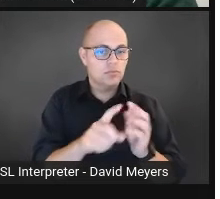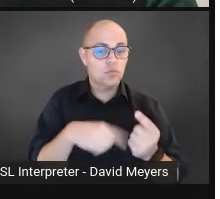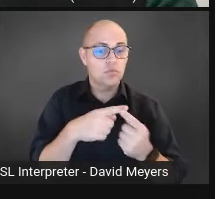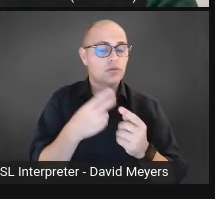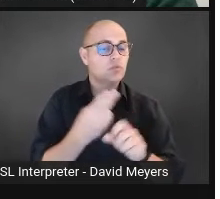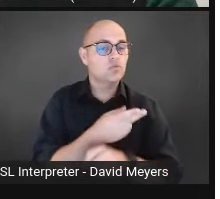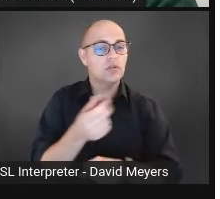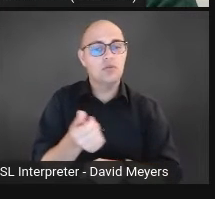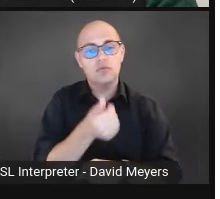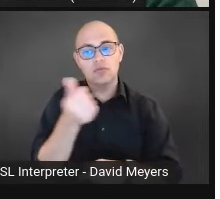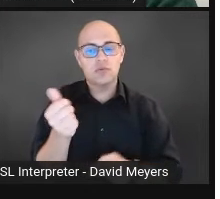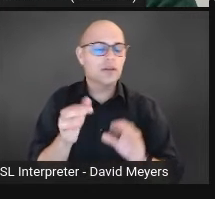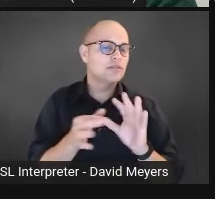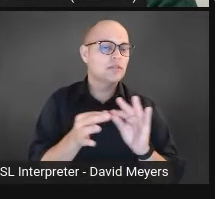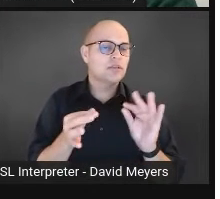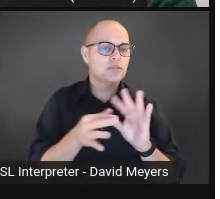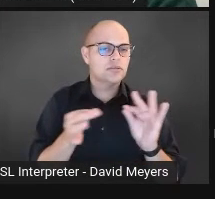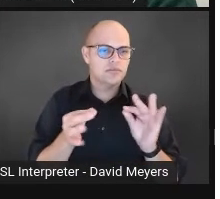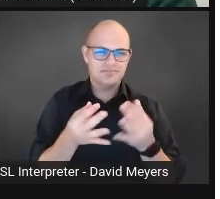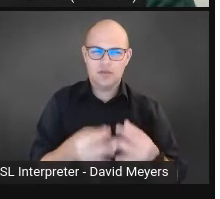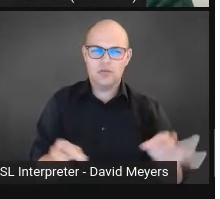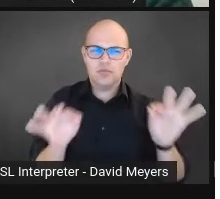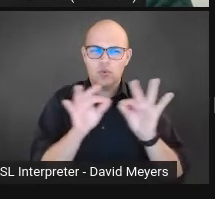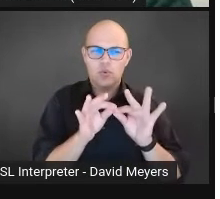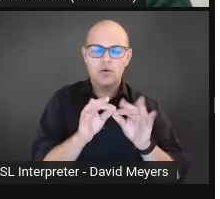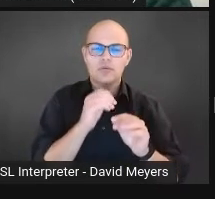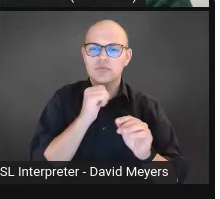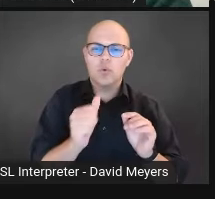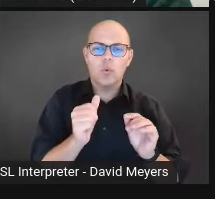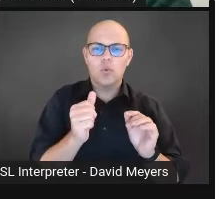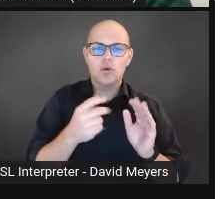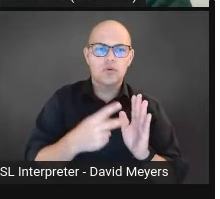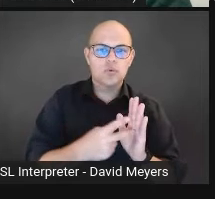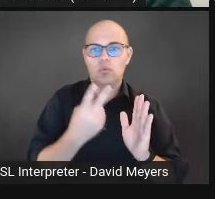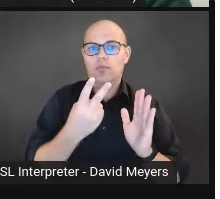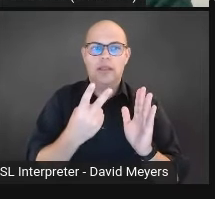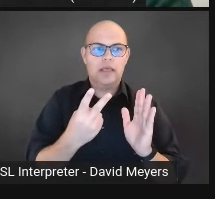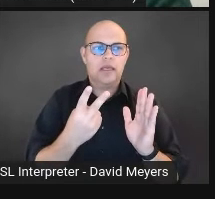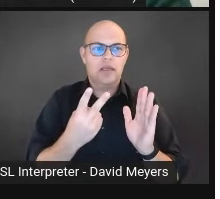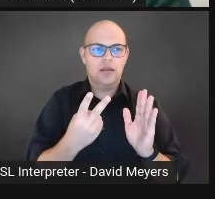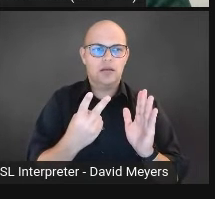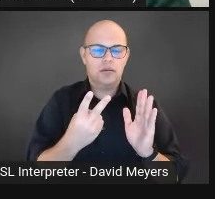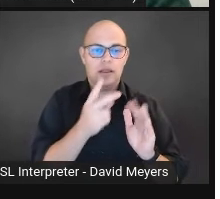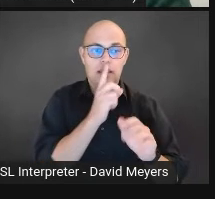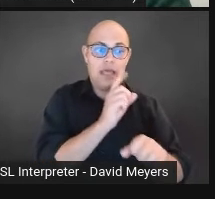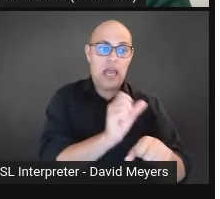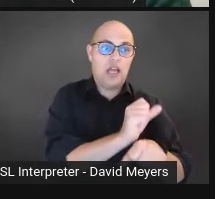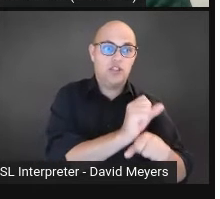it's important not to duplicate the actual text, the actual copy.